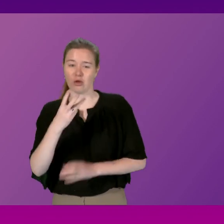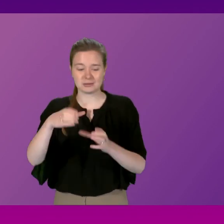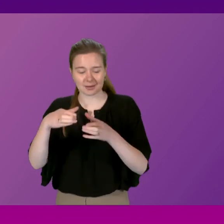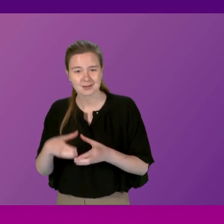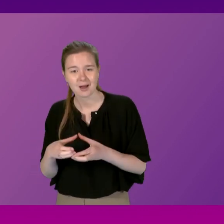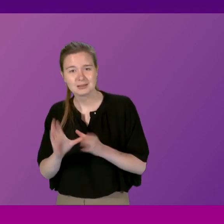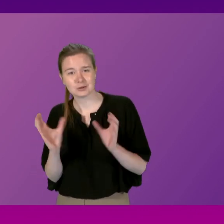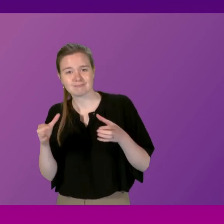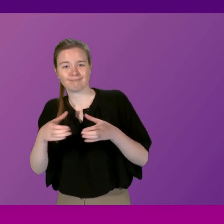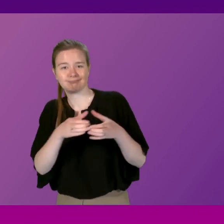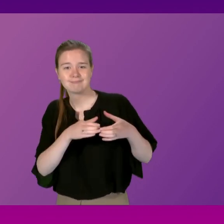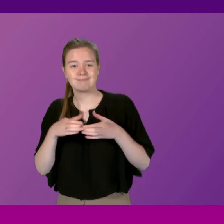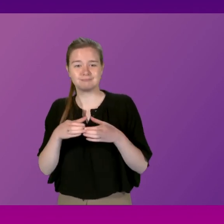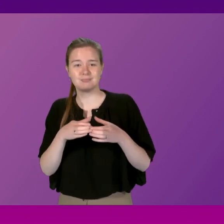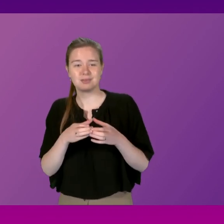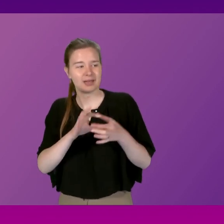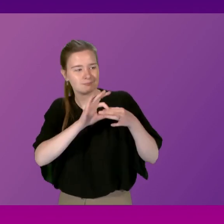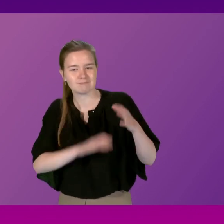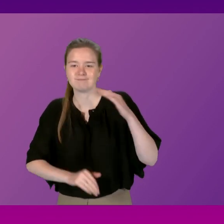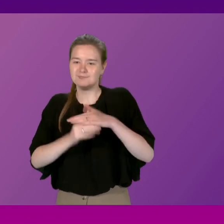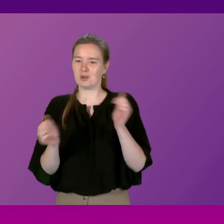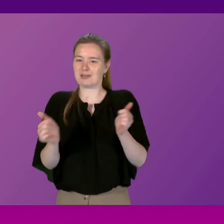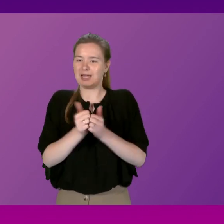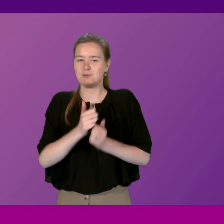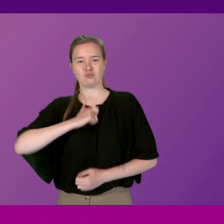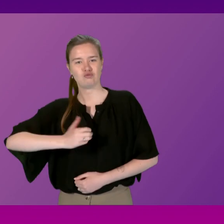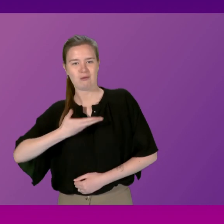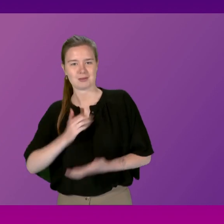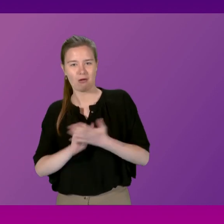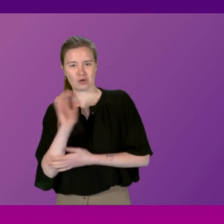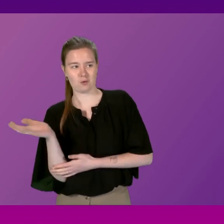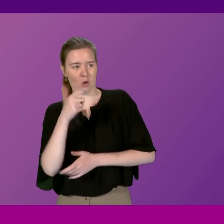and it will require the intangible acceptance of a human rights culture by everyone in Scotland.